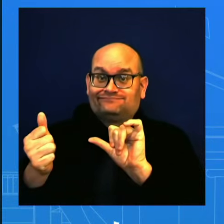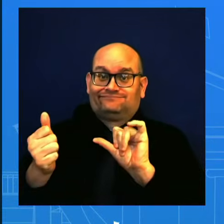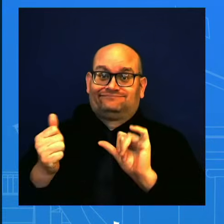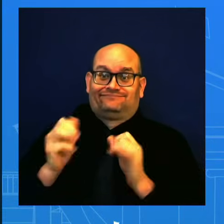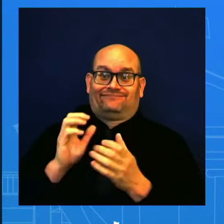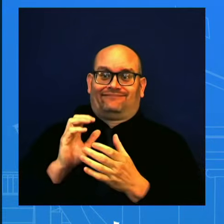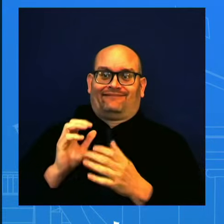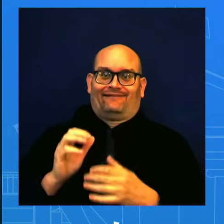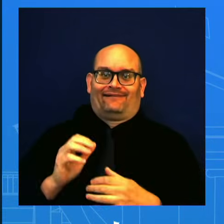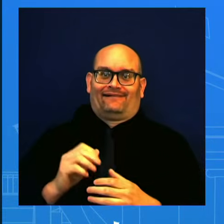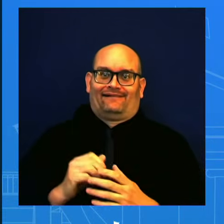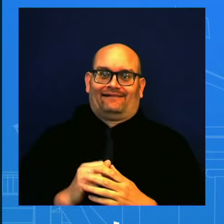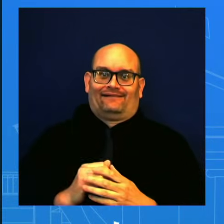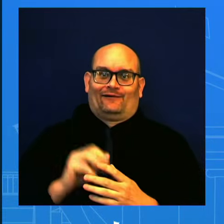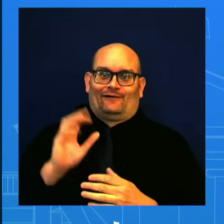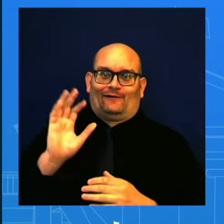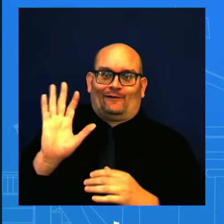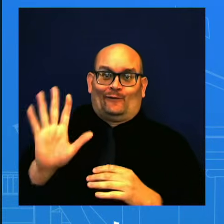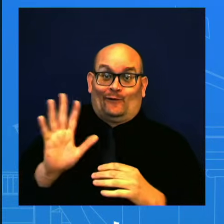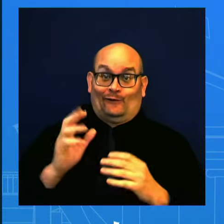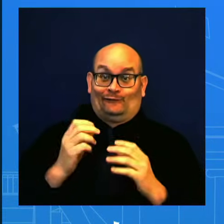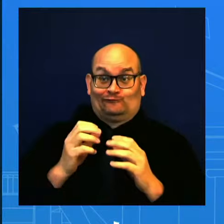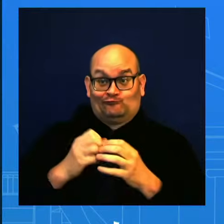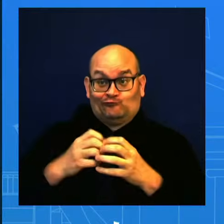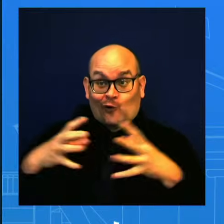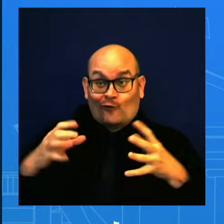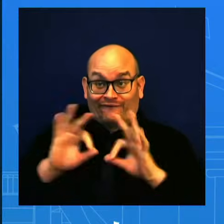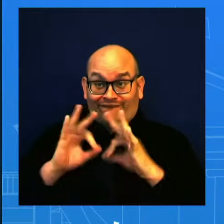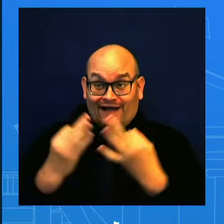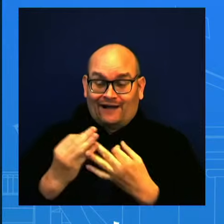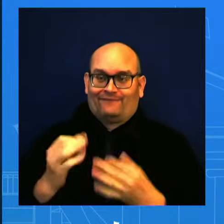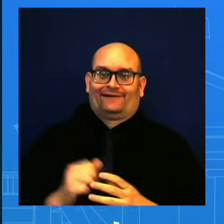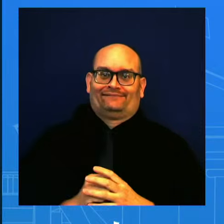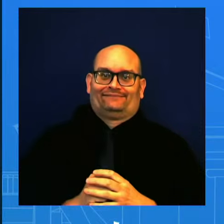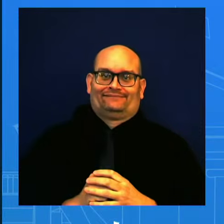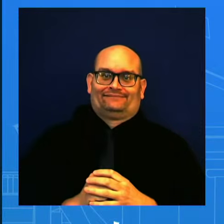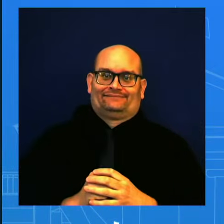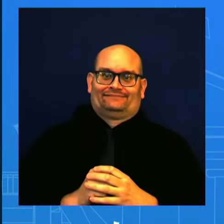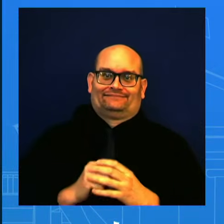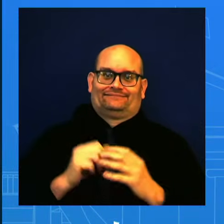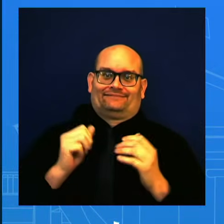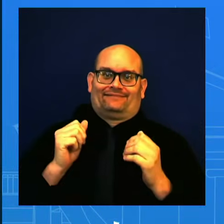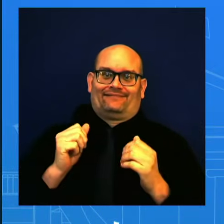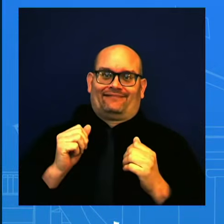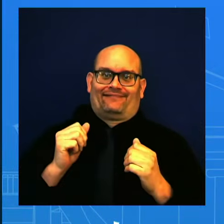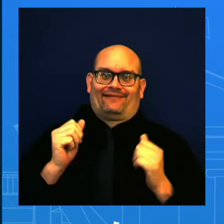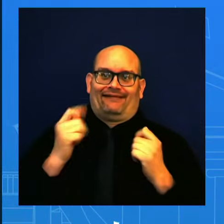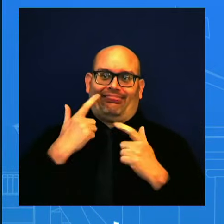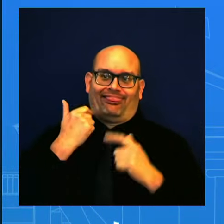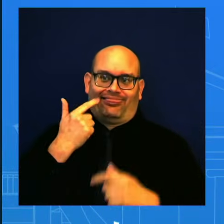would significantly lower tensions in the region. And so, we have been, certainly, laser focused on getting that done.